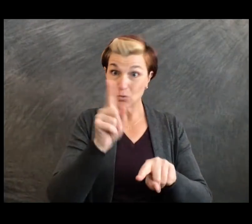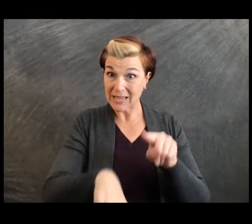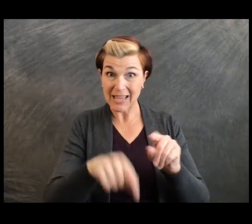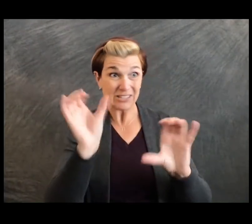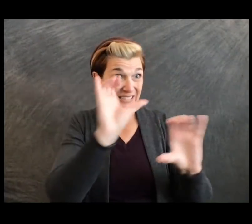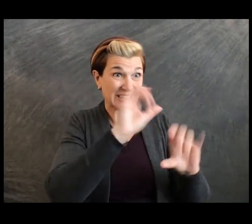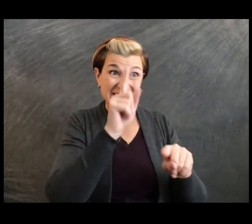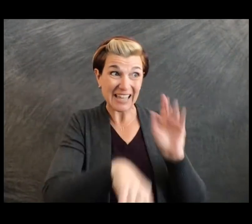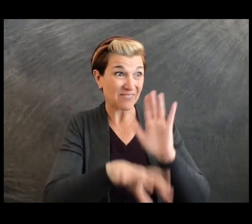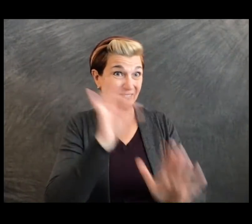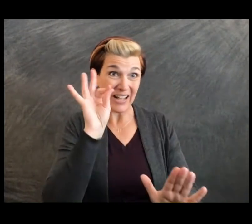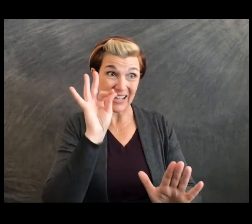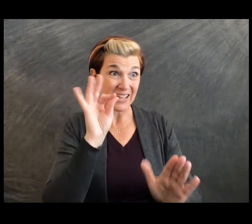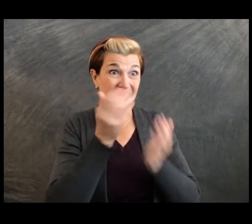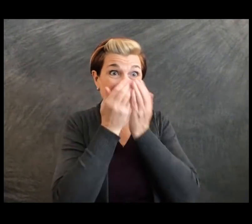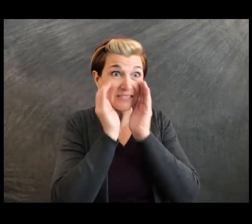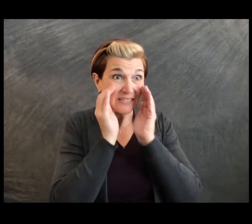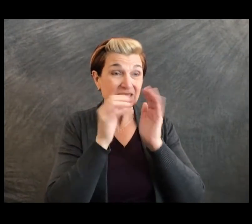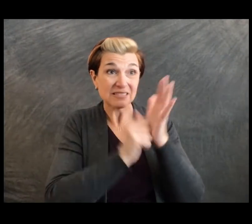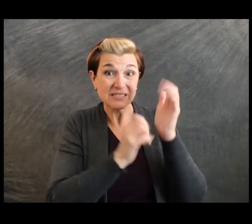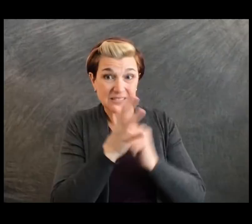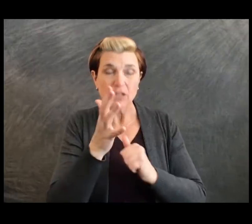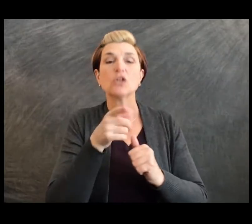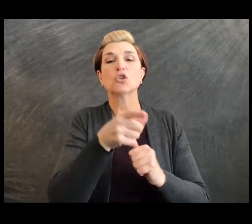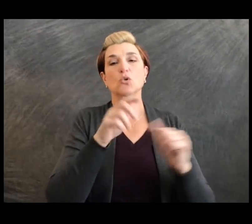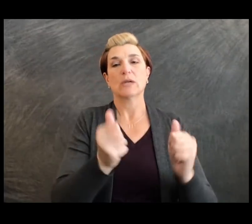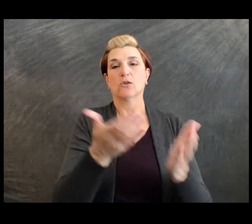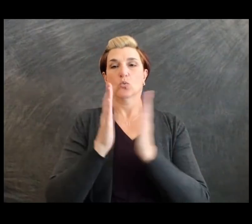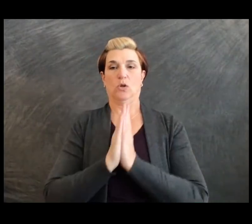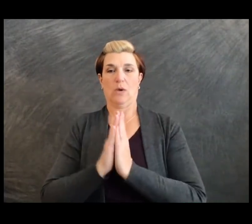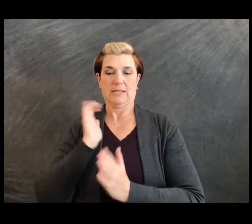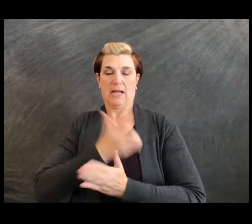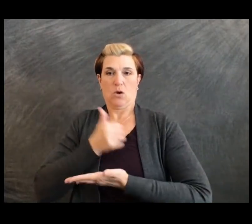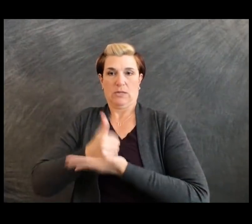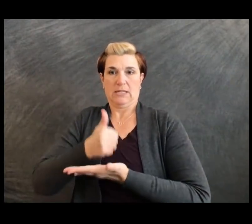system request for assistance at the local and county level should first go